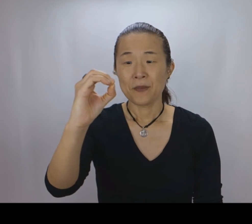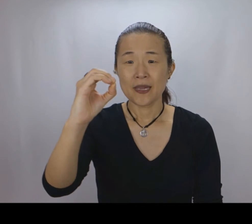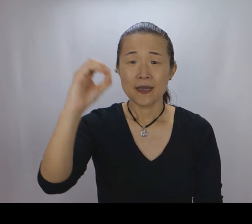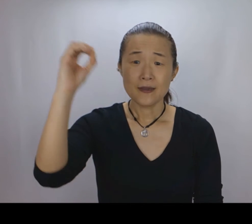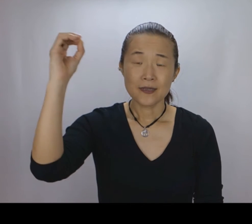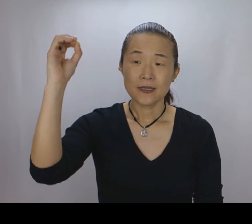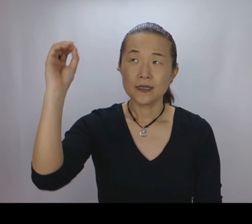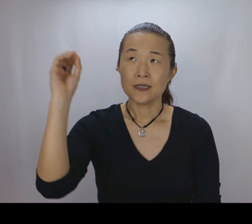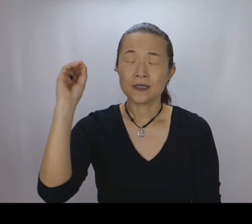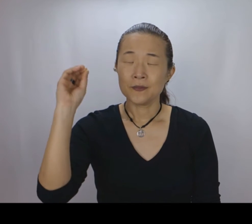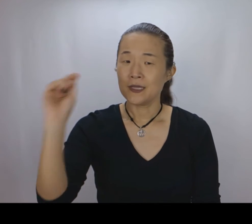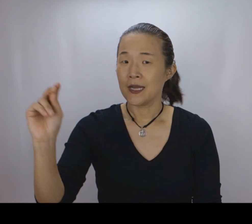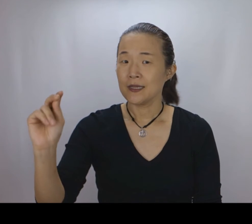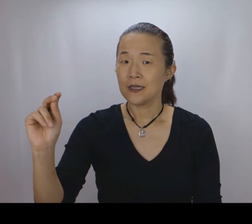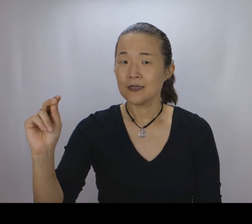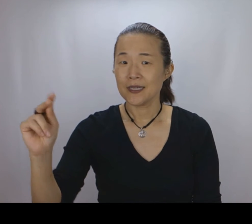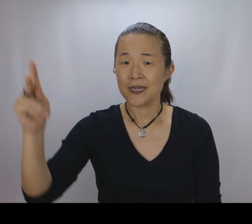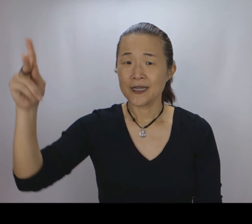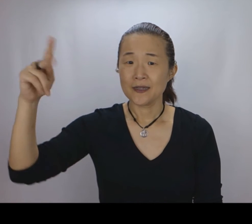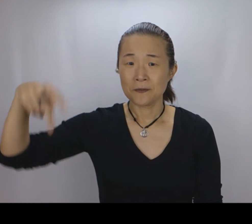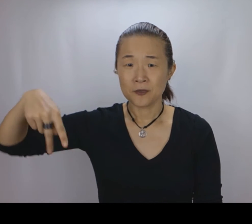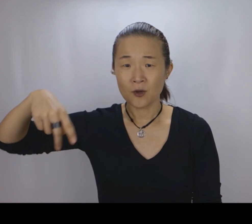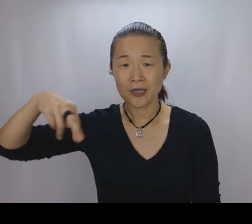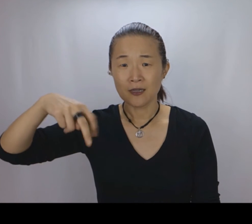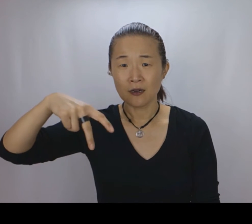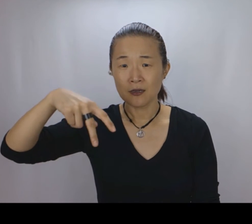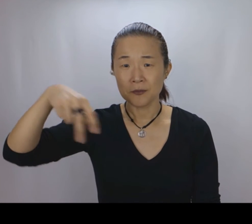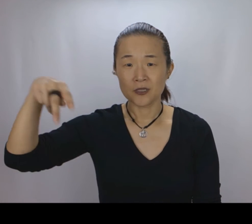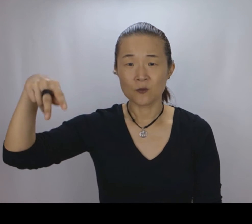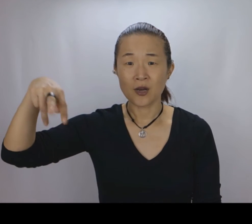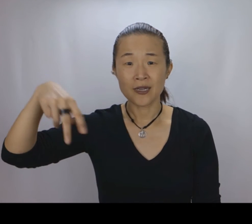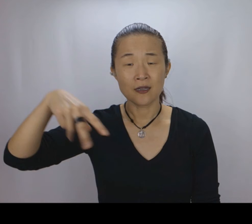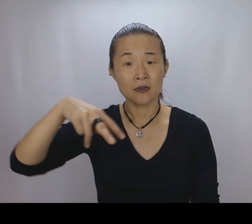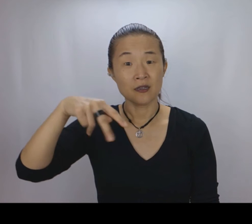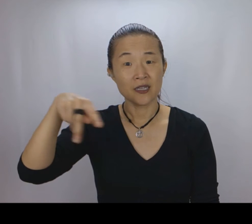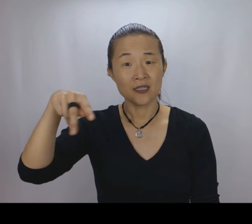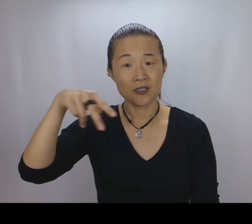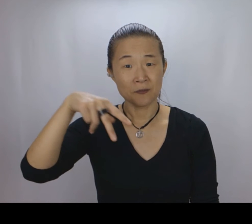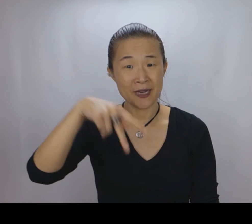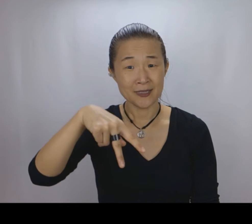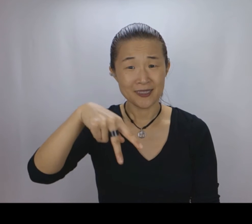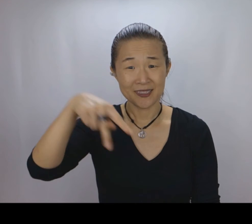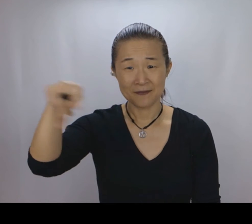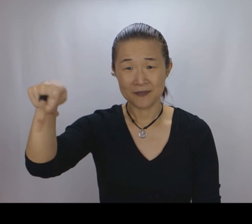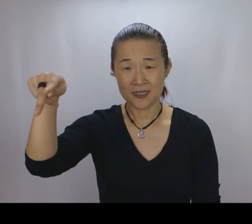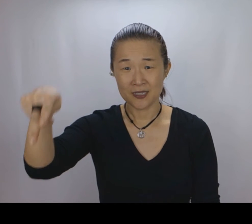P is going be like the letter "K" if you're walking along, but you're walking along in your pants